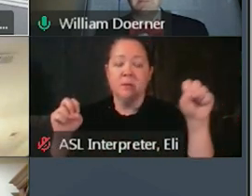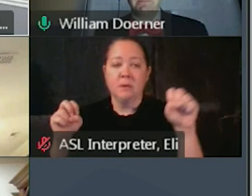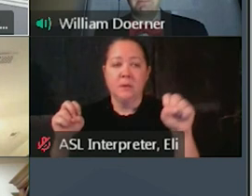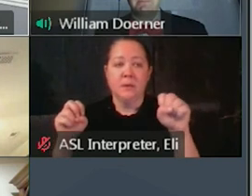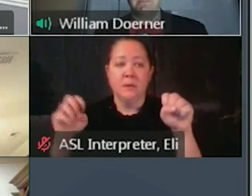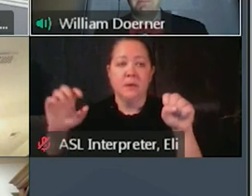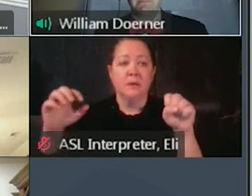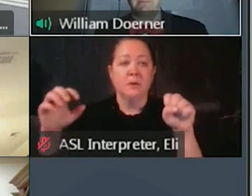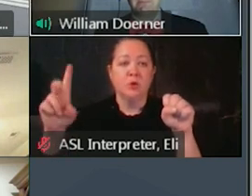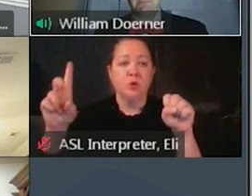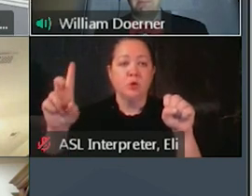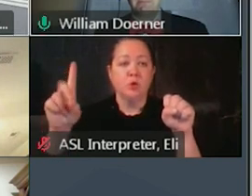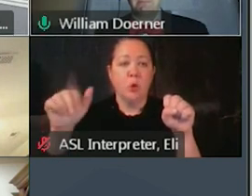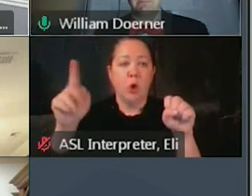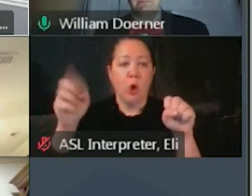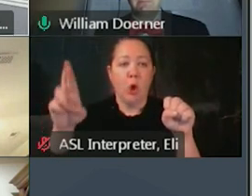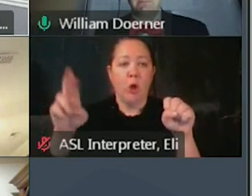Aye Commissioner Geraldo.